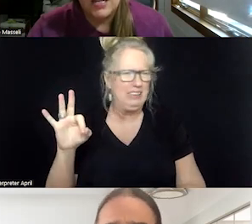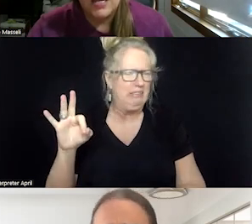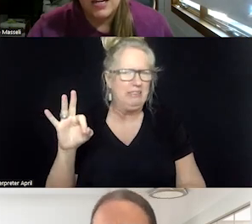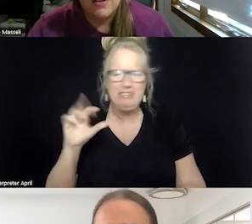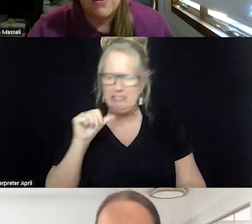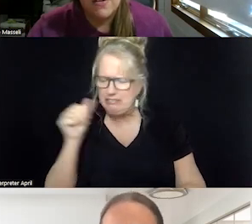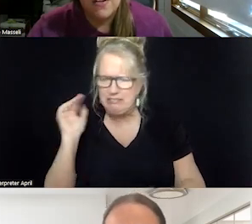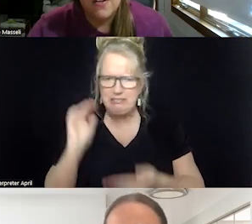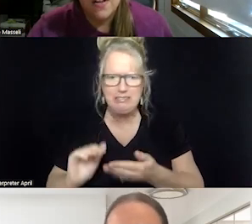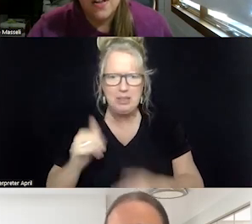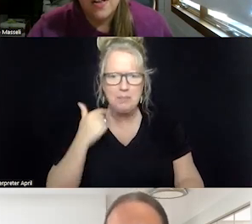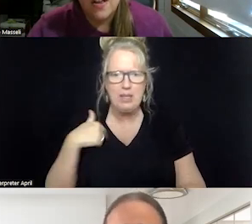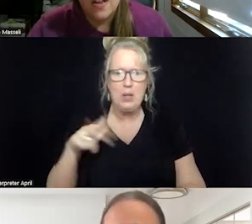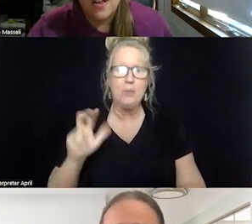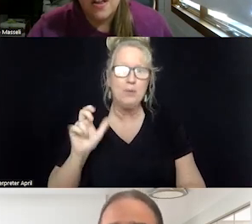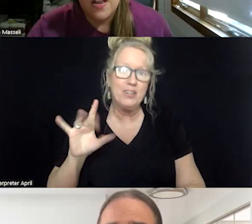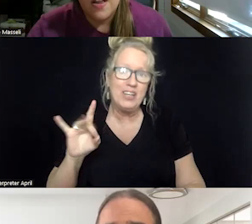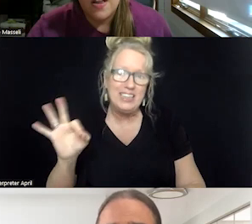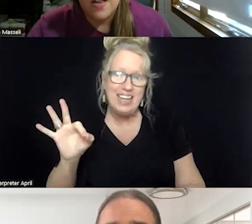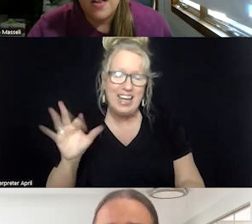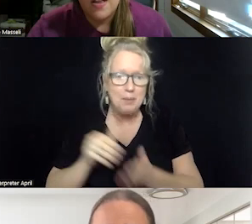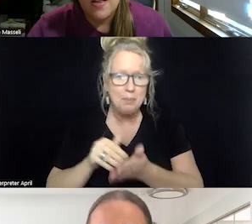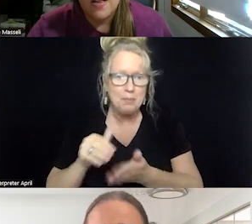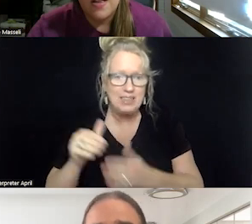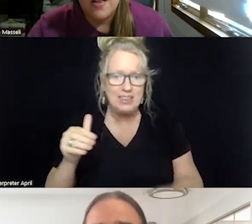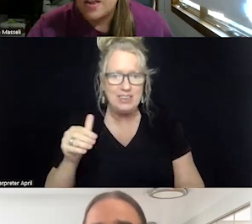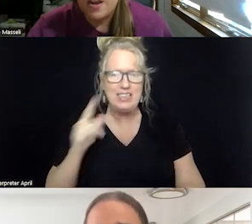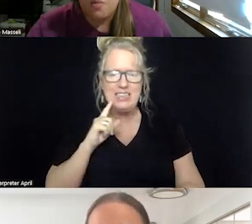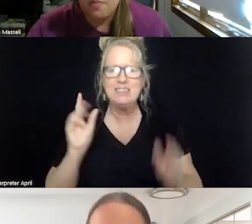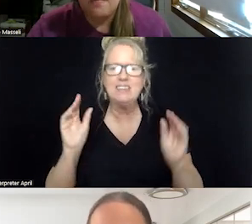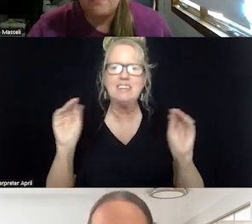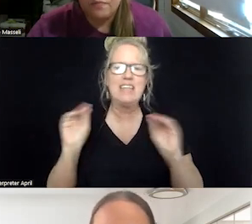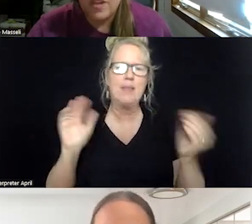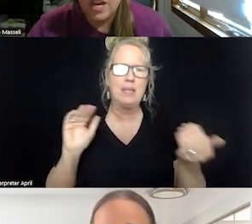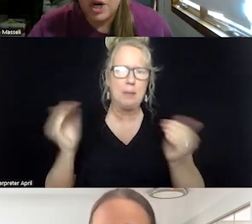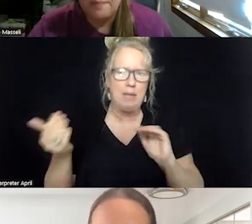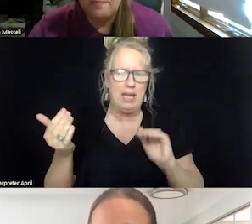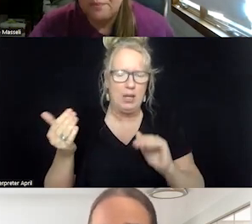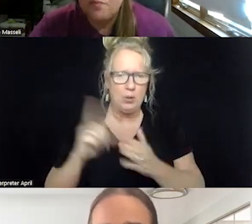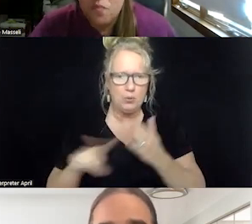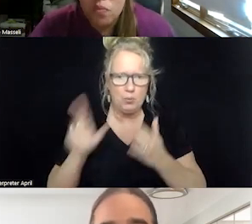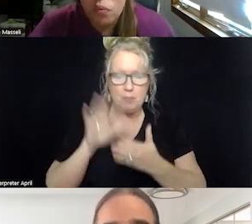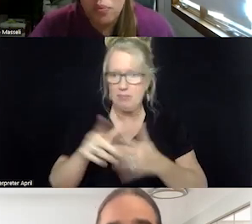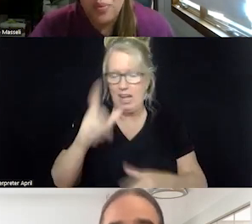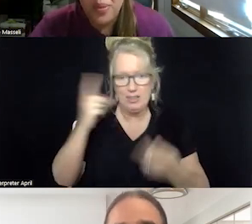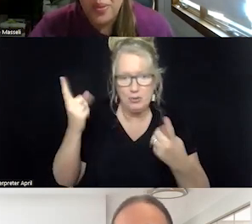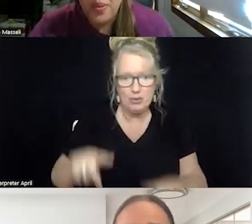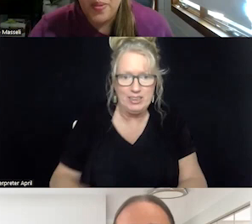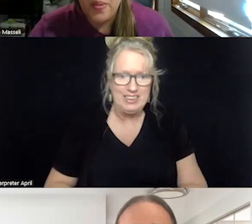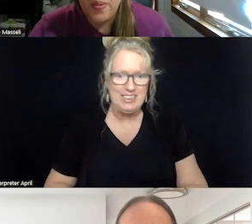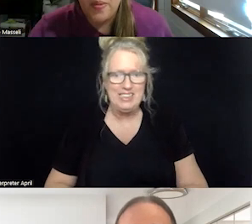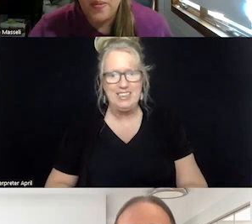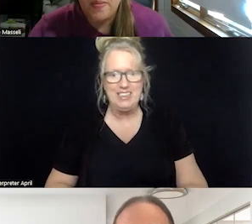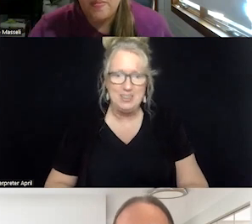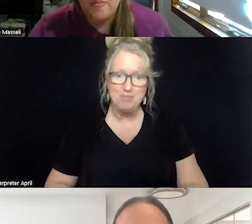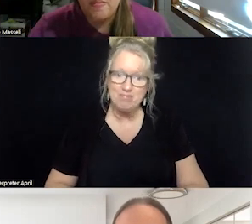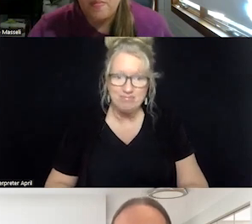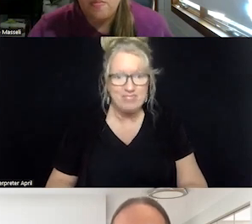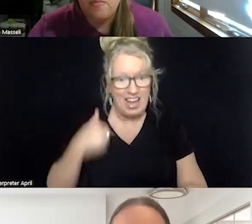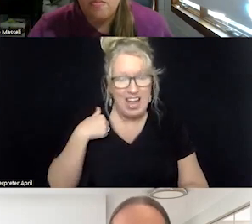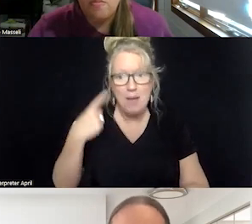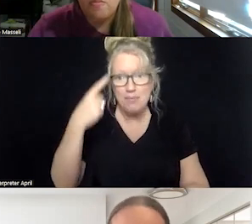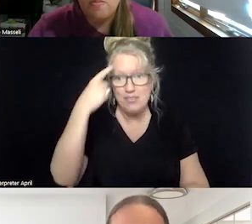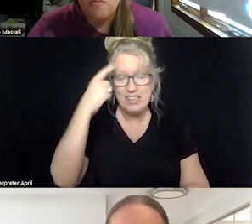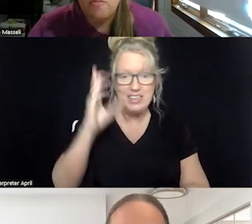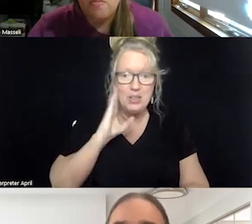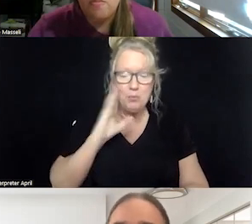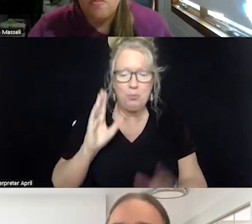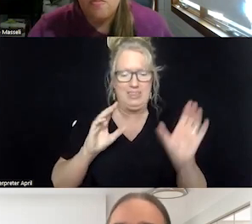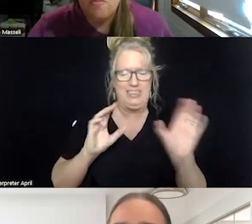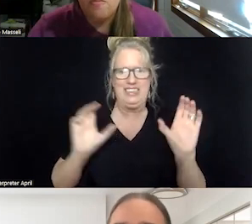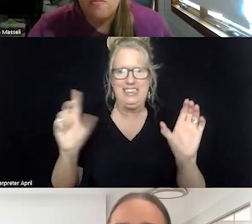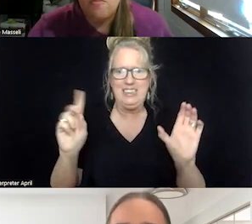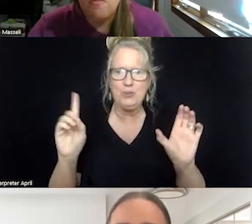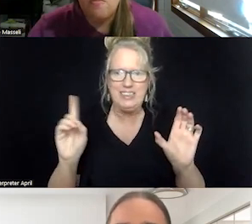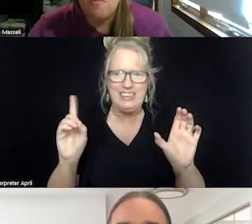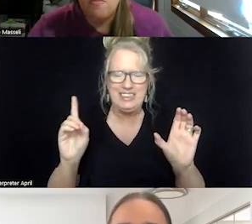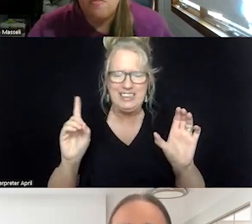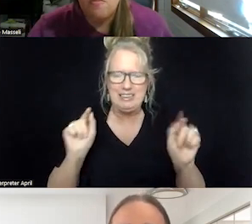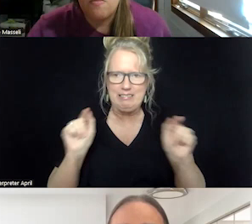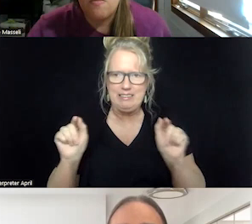I AM THINKING IT IS GOING TO BE C OR D. I AM